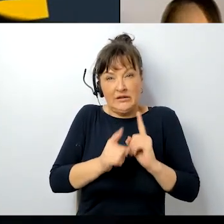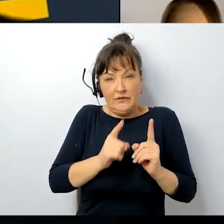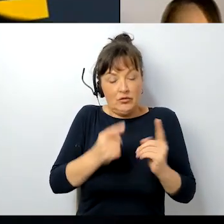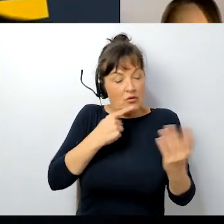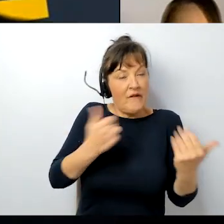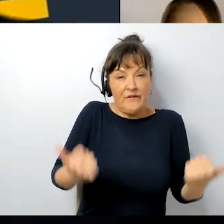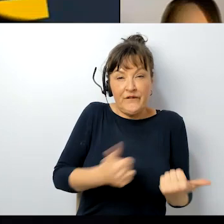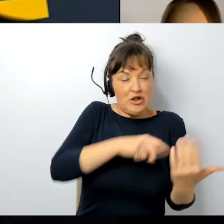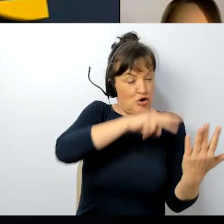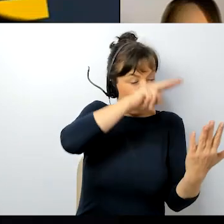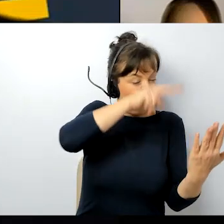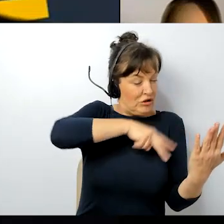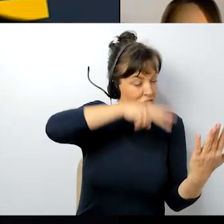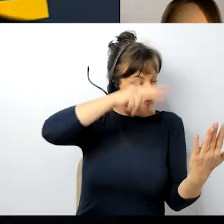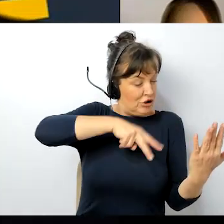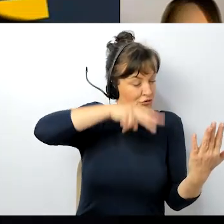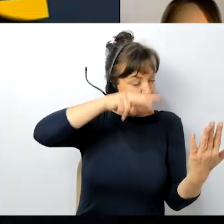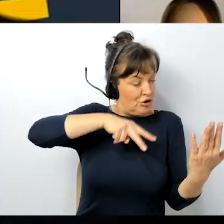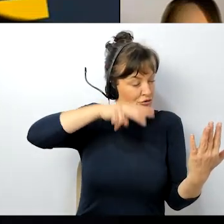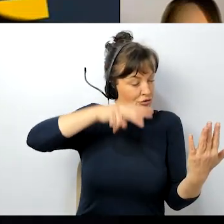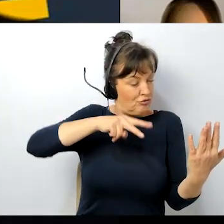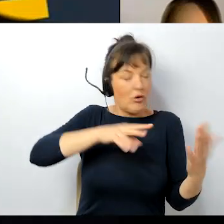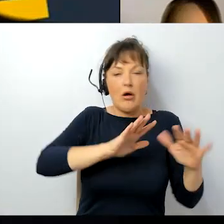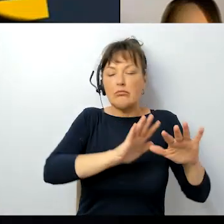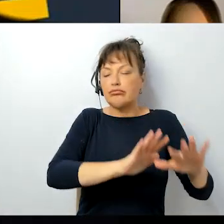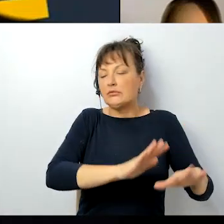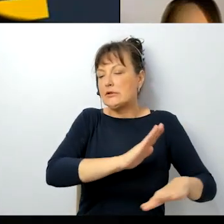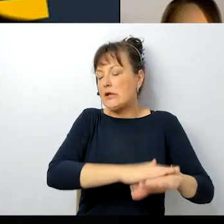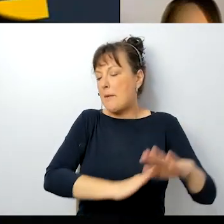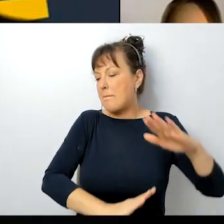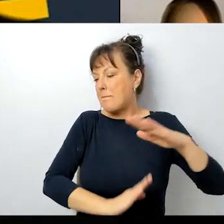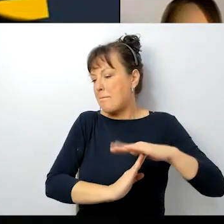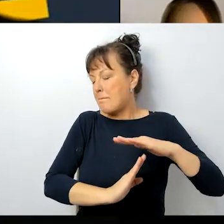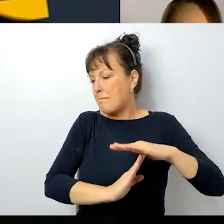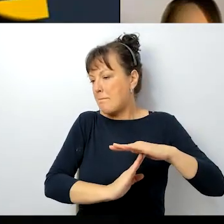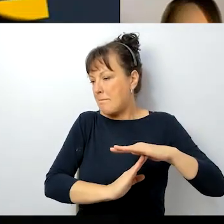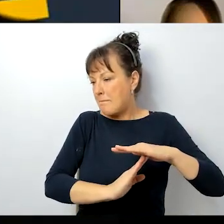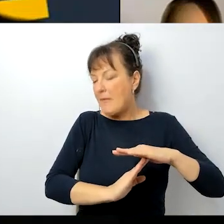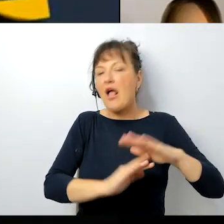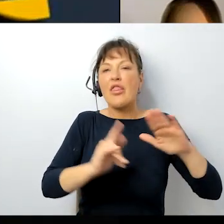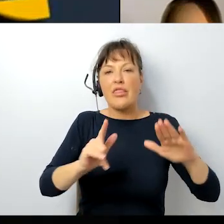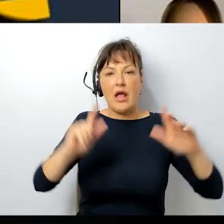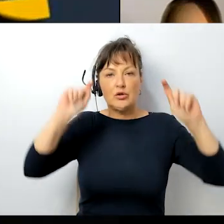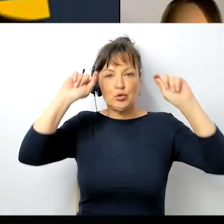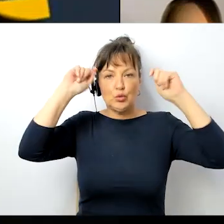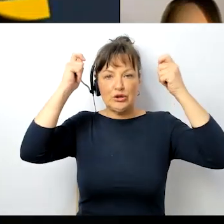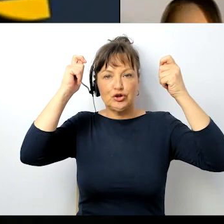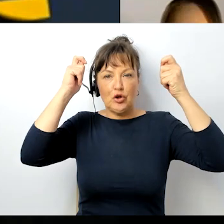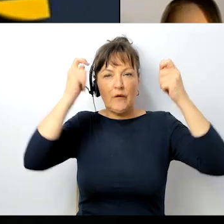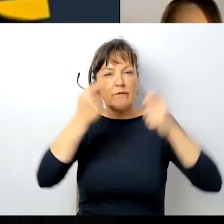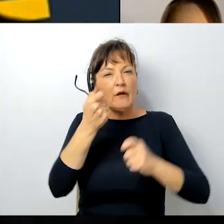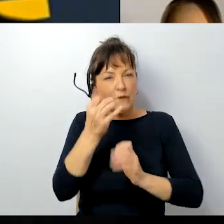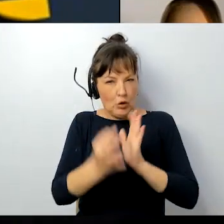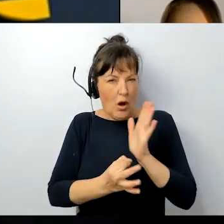I always say stop say a set time that you're going to stop going over everything because it's so easy